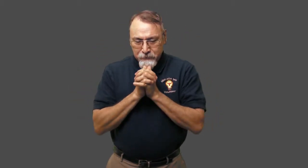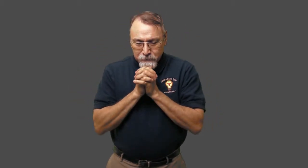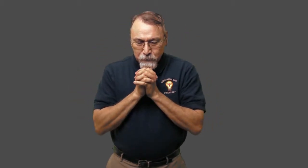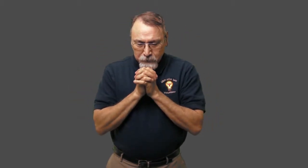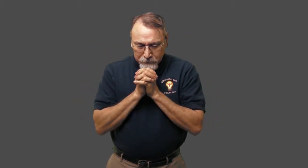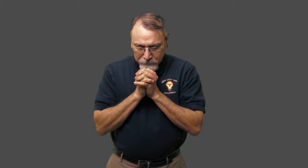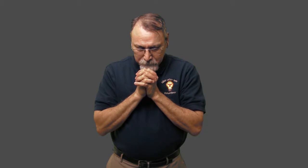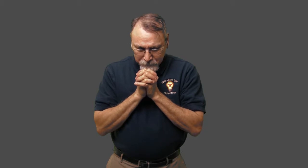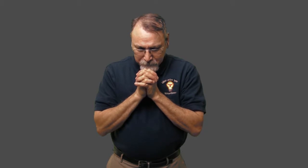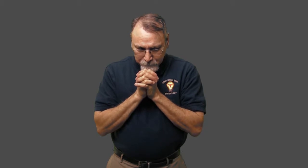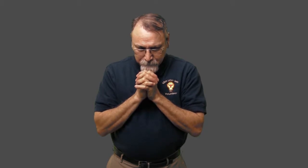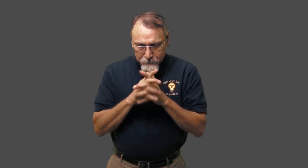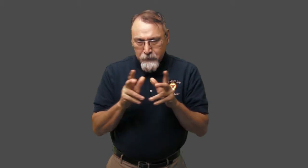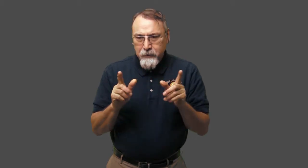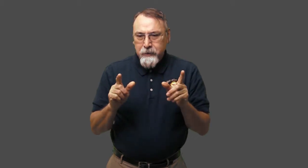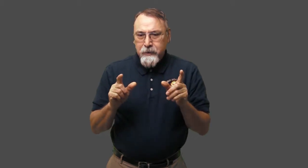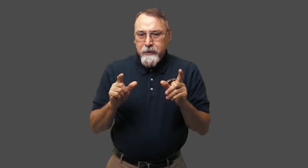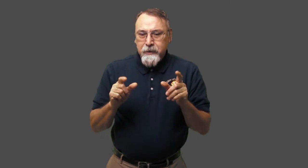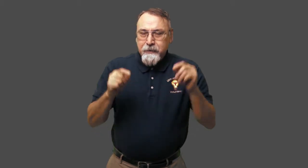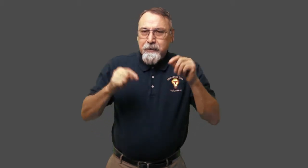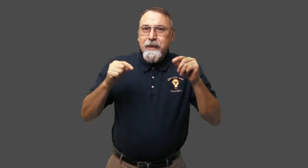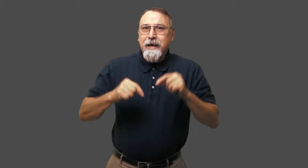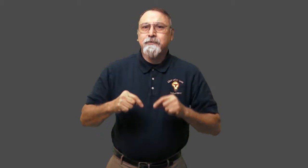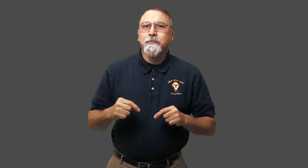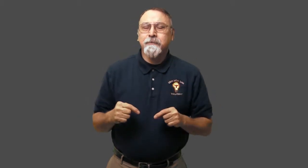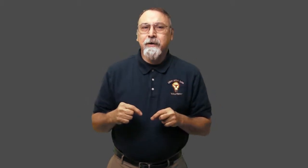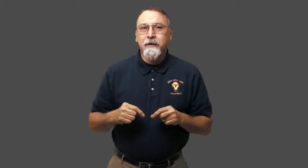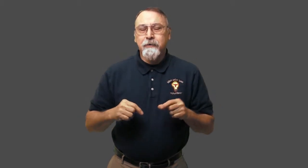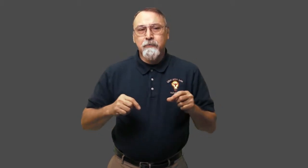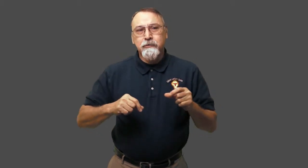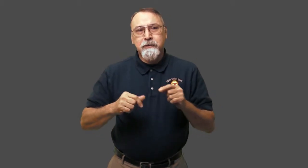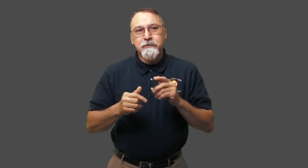this is where it gets interesting, in the classroom environment where we actually teach